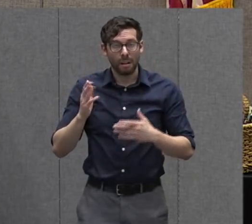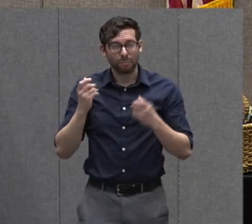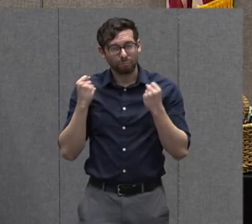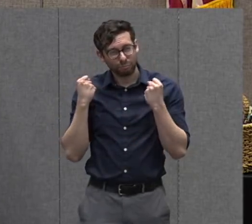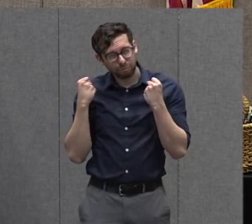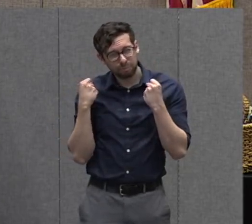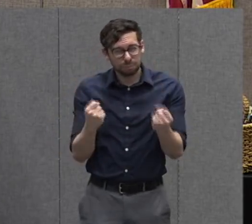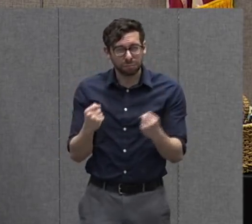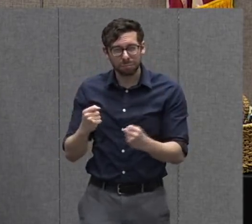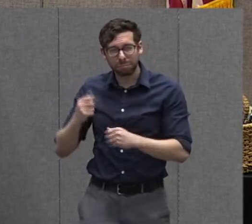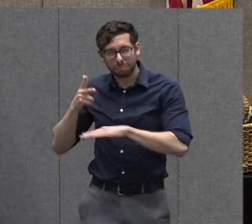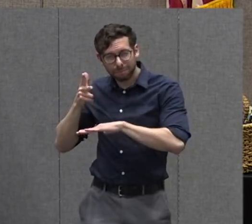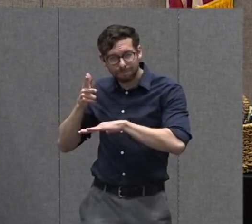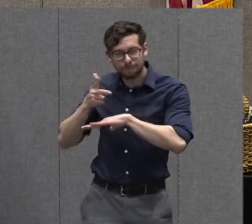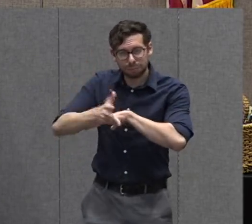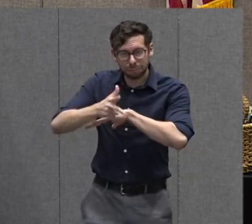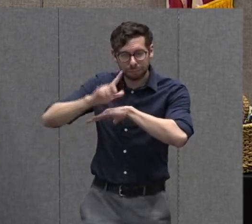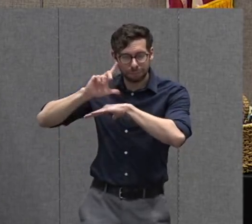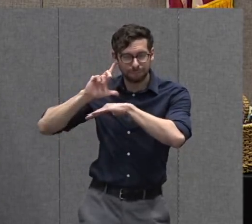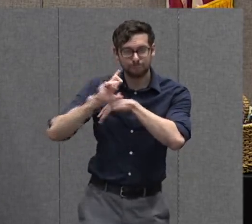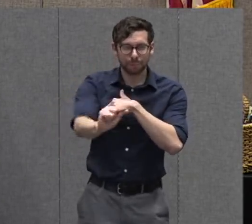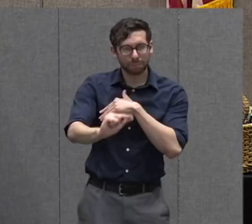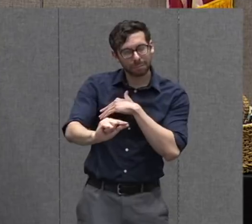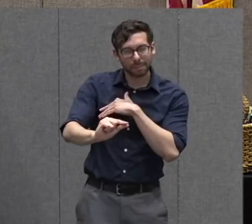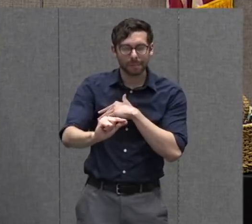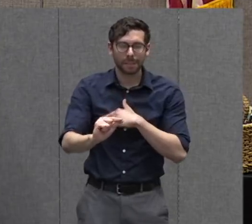with many miles to go, before they sleep.